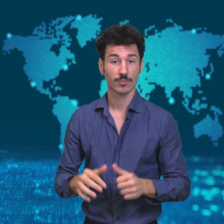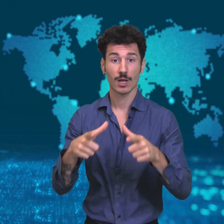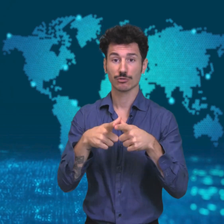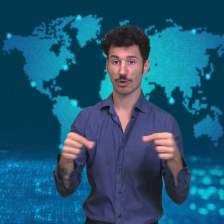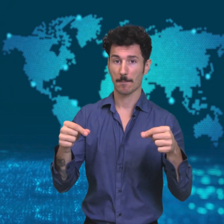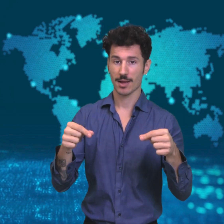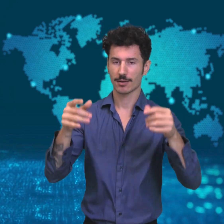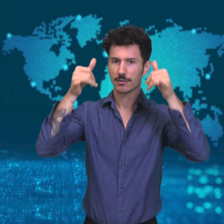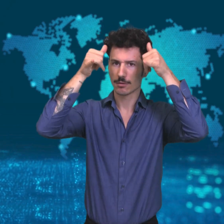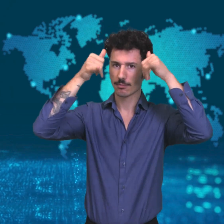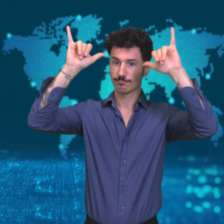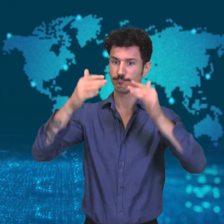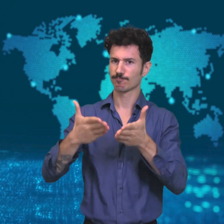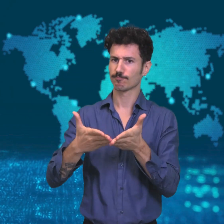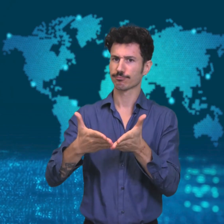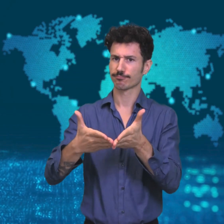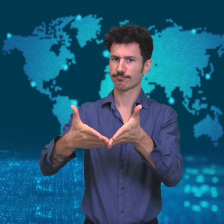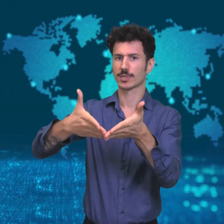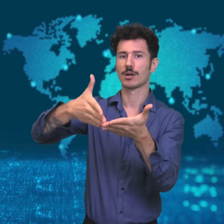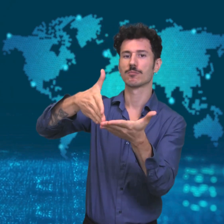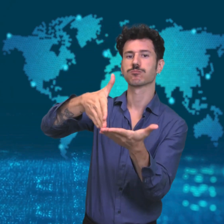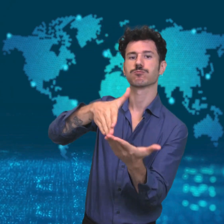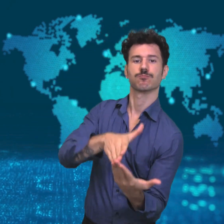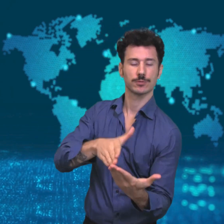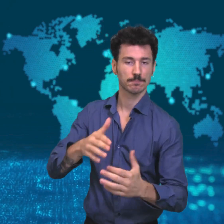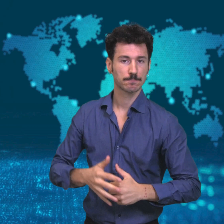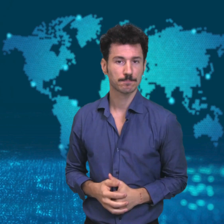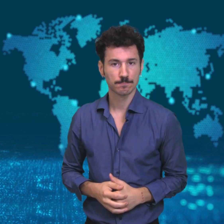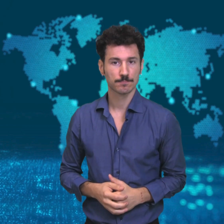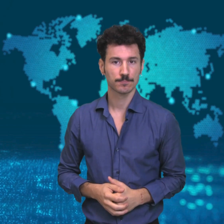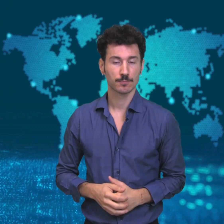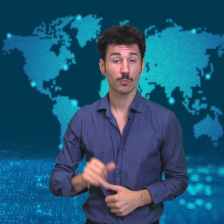Cattle ship overturned.